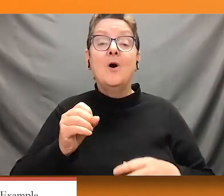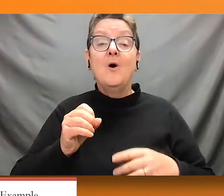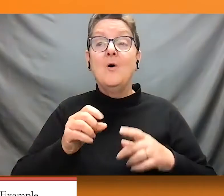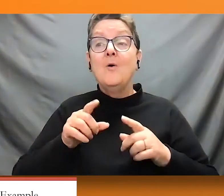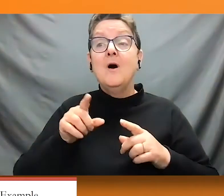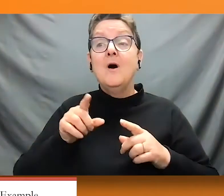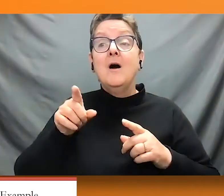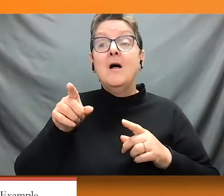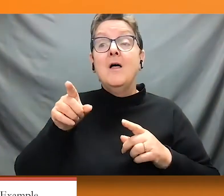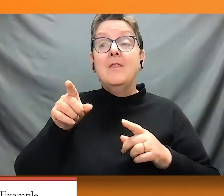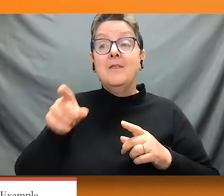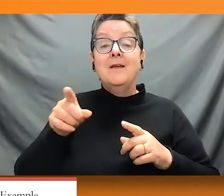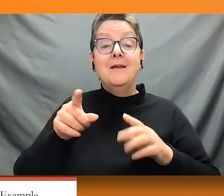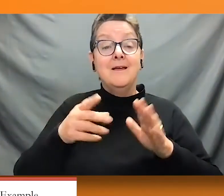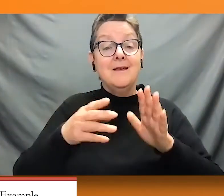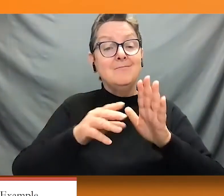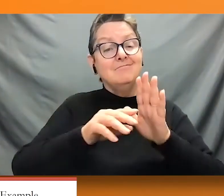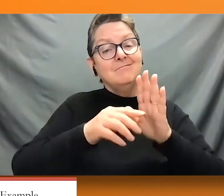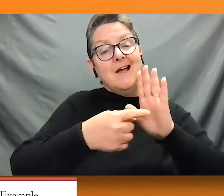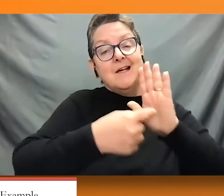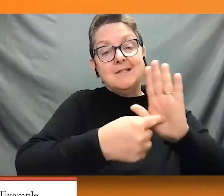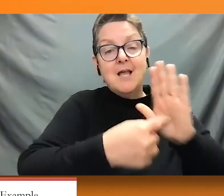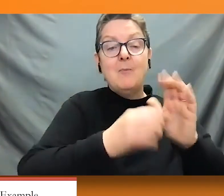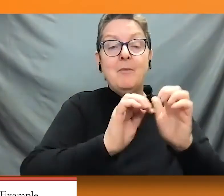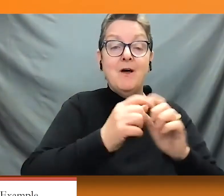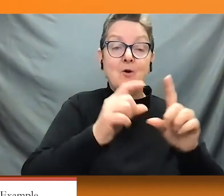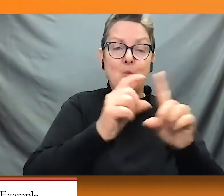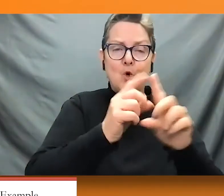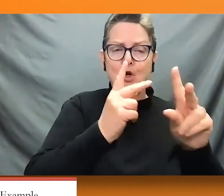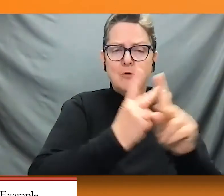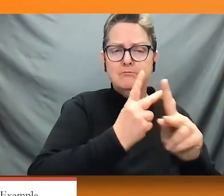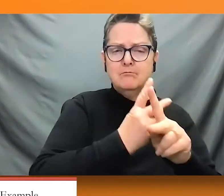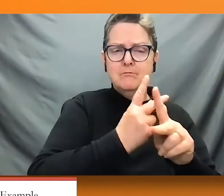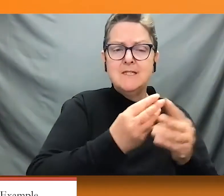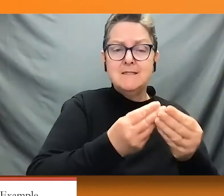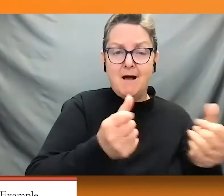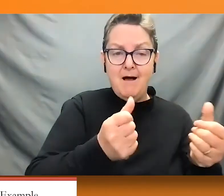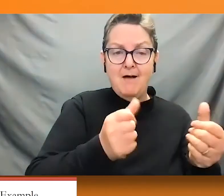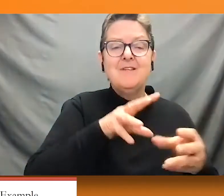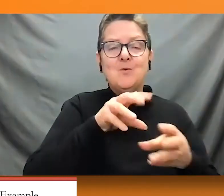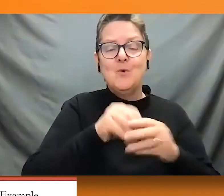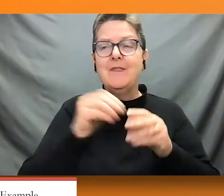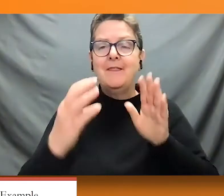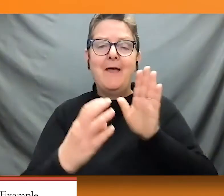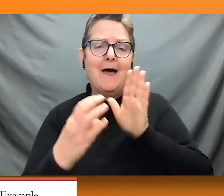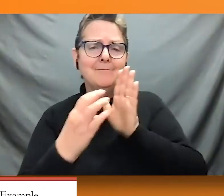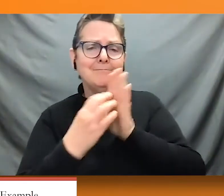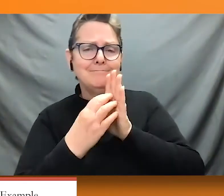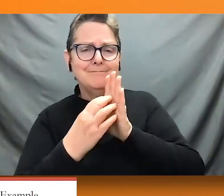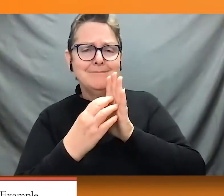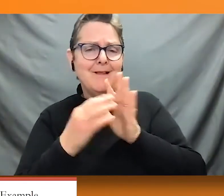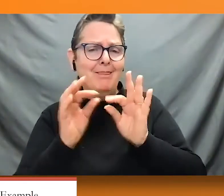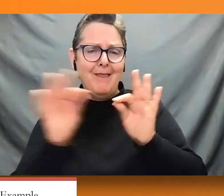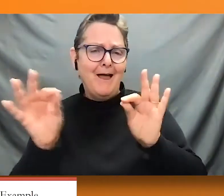The modeling of the word solving is within that language. Now, I don't think necessarily as a teacher